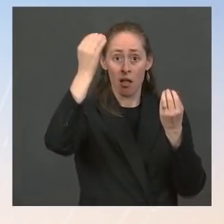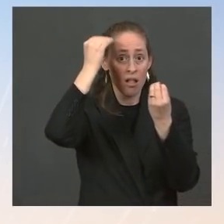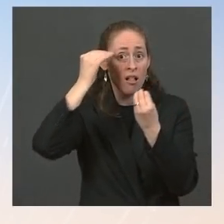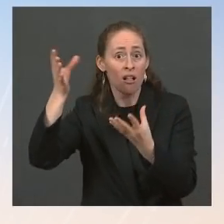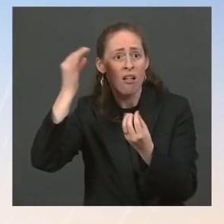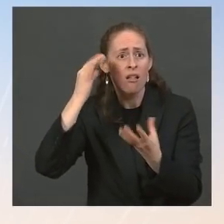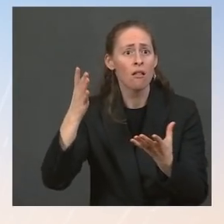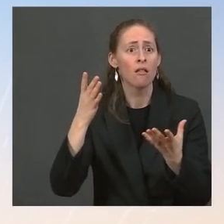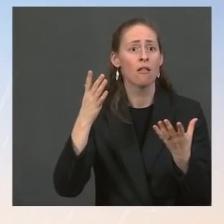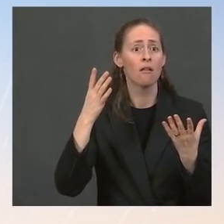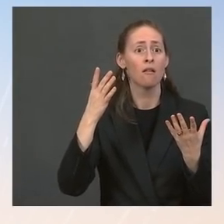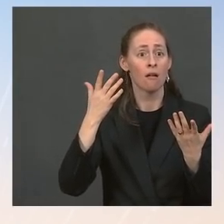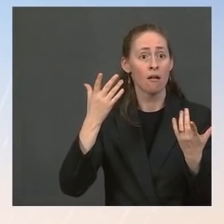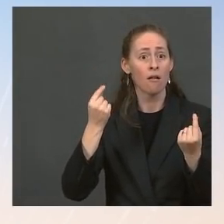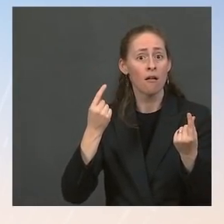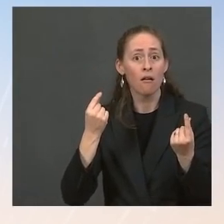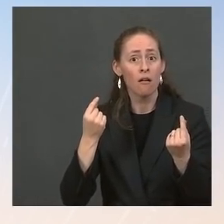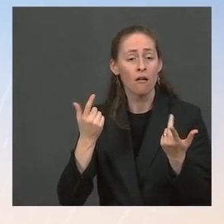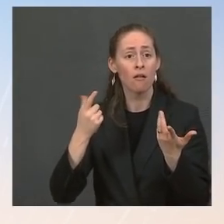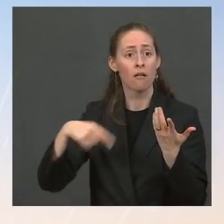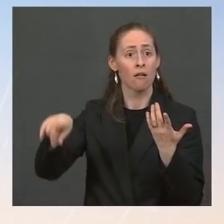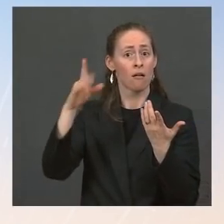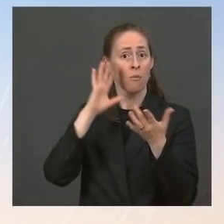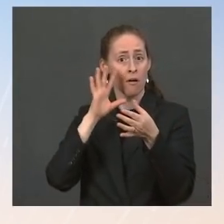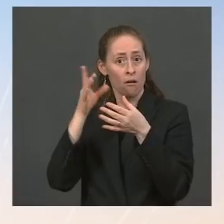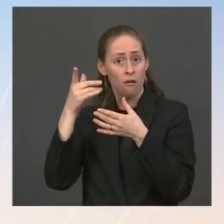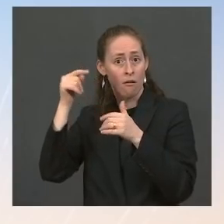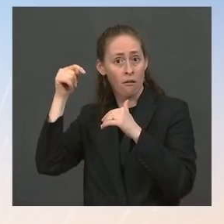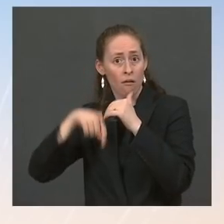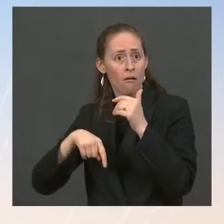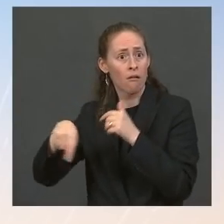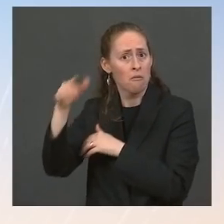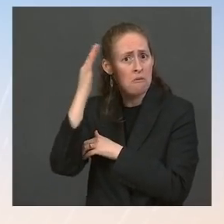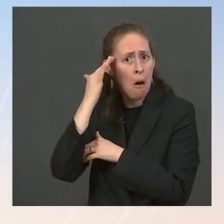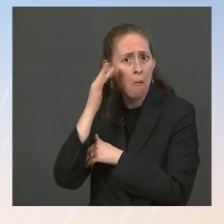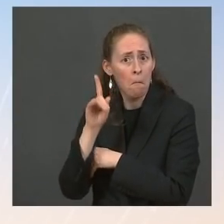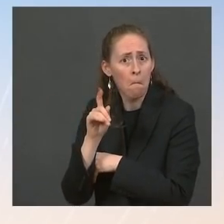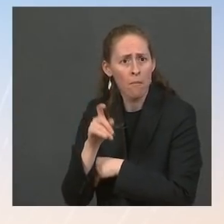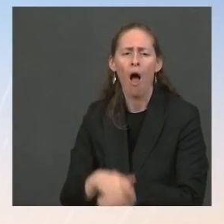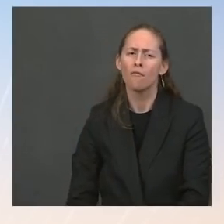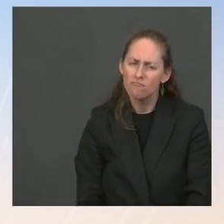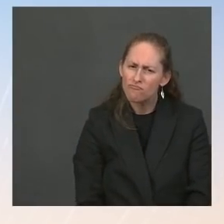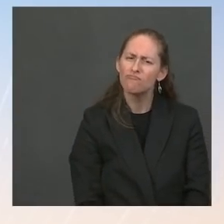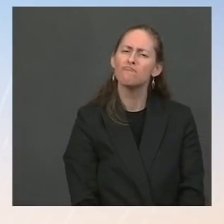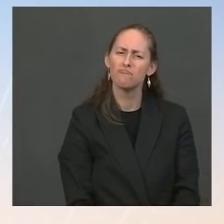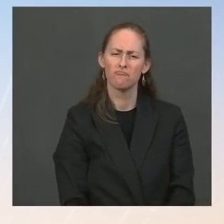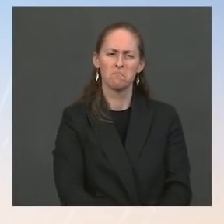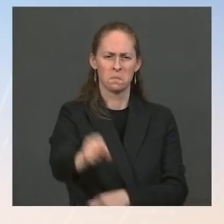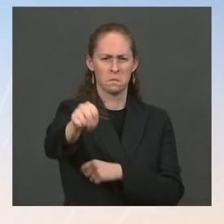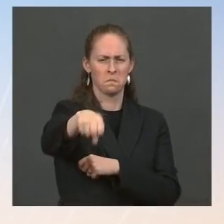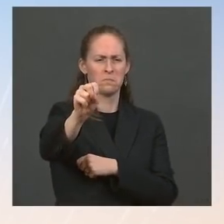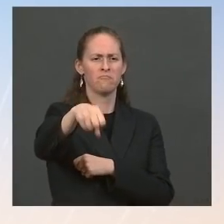how it went -- where you might have to coordinate with them? Ms. Psaki: Yes, we are in regular contact. The President saw a number of allies and partners